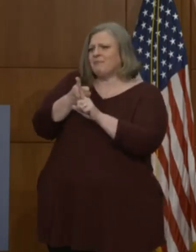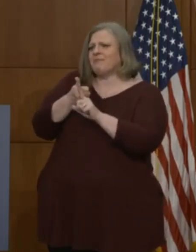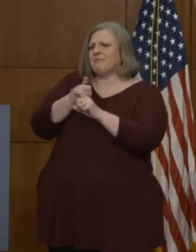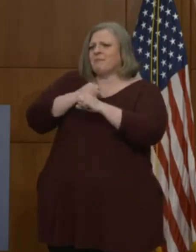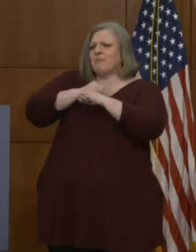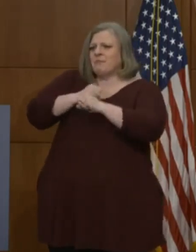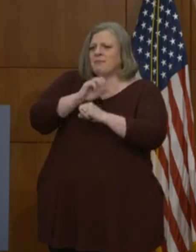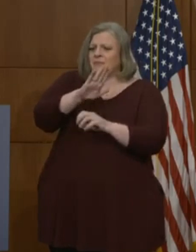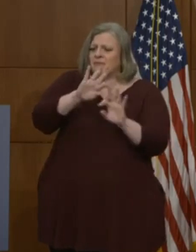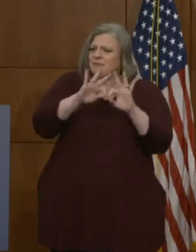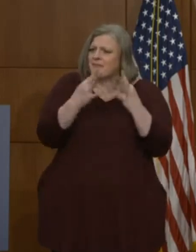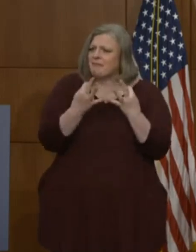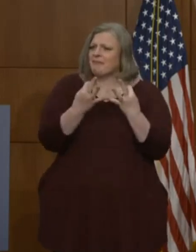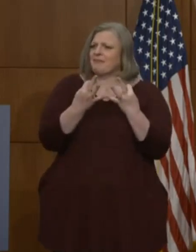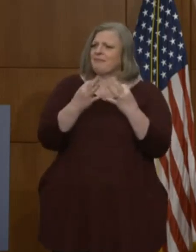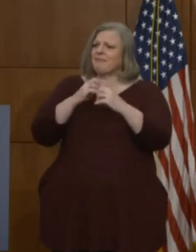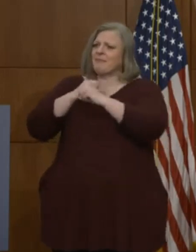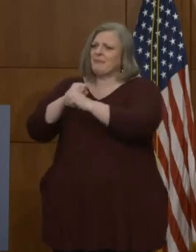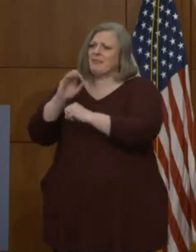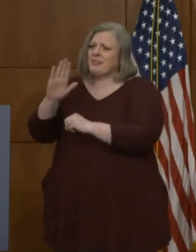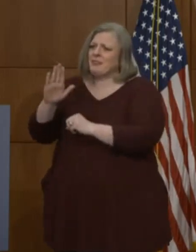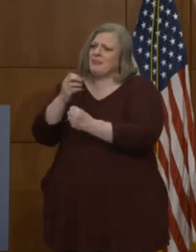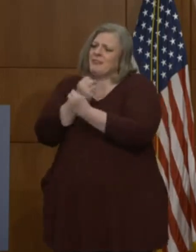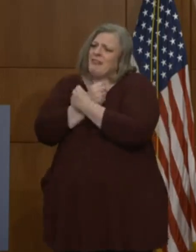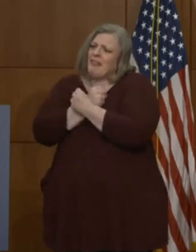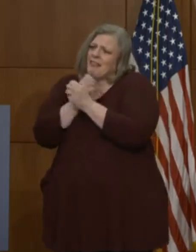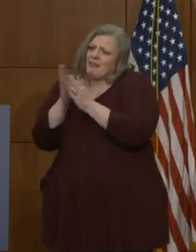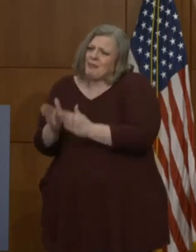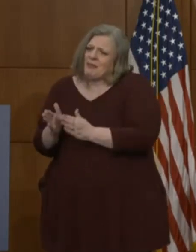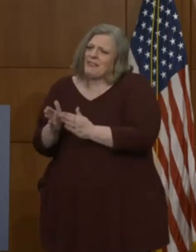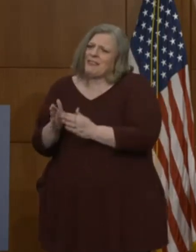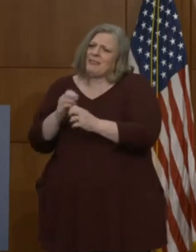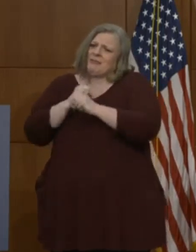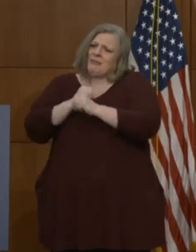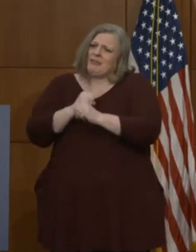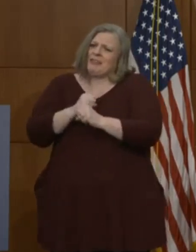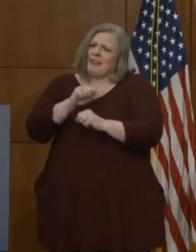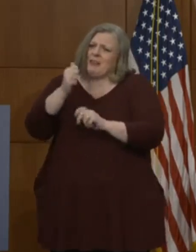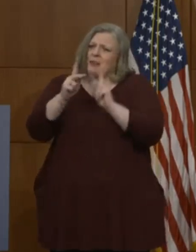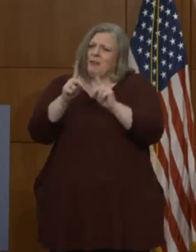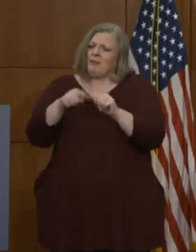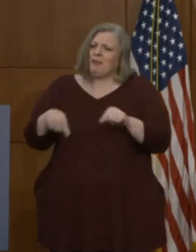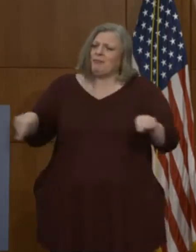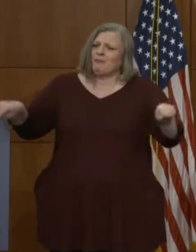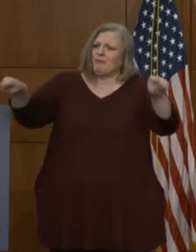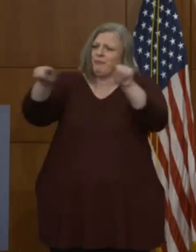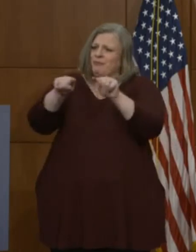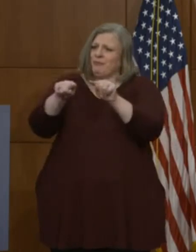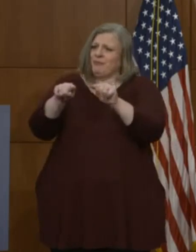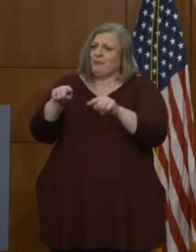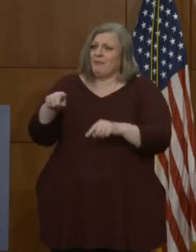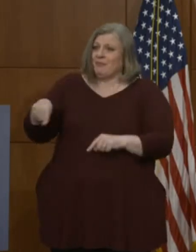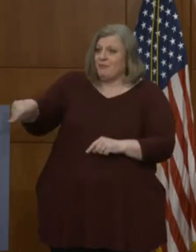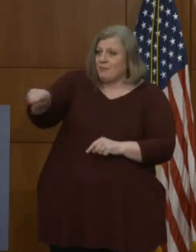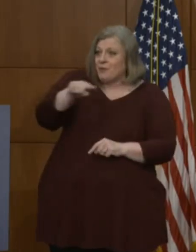YOU’RE AROUND. FOR OF TO MATT IT’S TO PUT YOURSELF IS TO IT’S TO PUT YOURSELF IS TO PROTECT YOUR YOUR FAMILY AND PROTECT YOUR YOUR FAMILY AND LOVED ONES IT’S ALSO TO LOVED ONES IT’S ALSO TO PROTECT. OTHER INDIVIDUALS IN